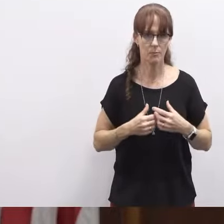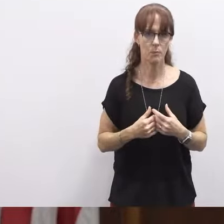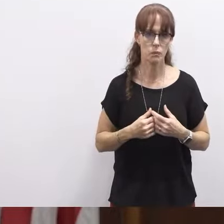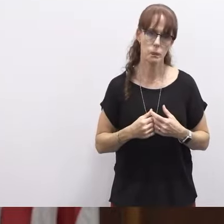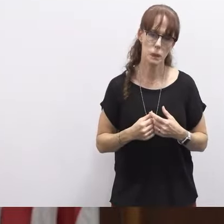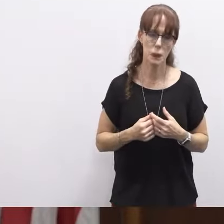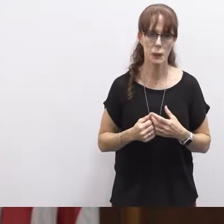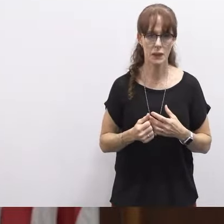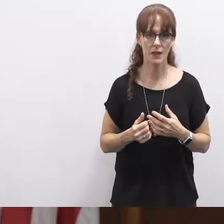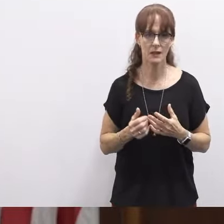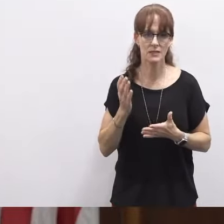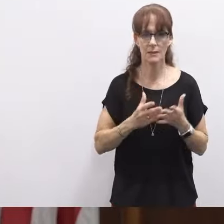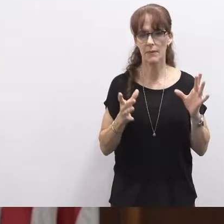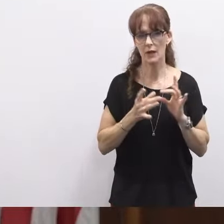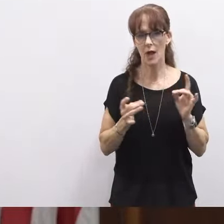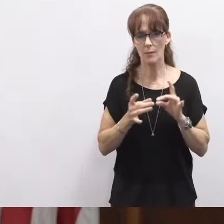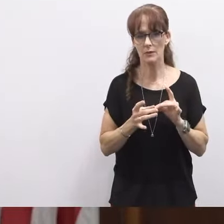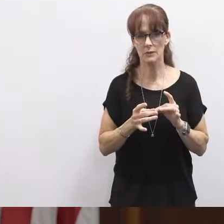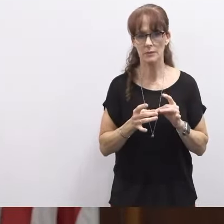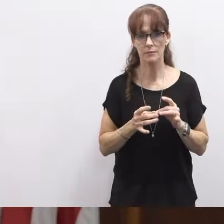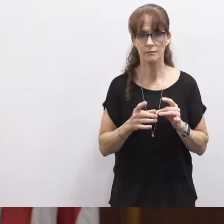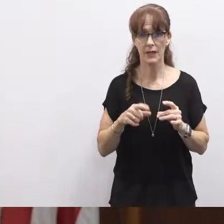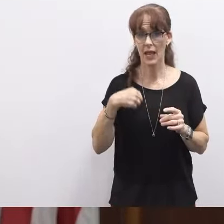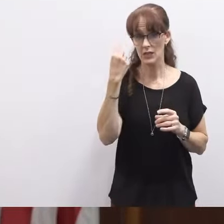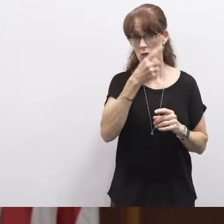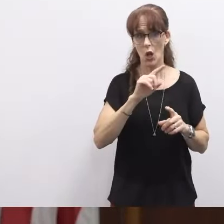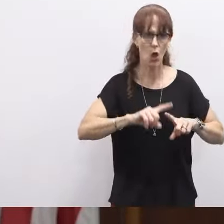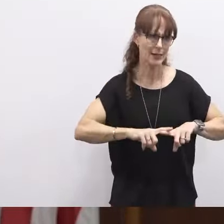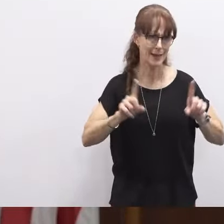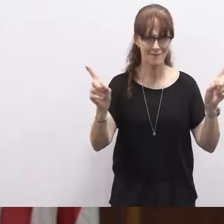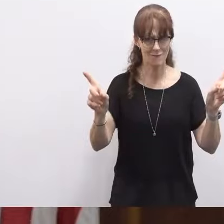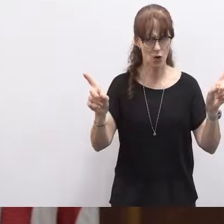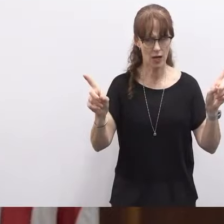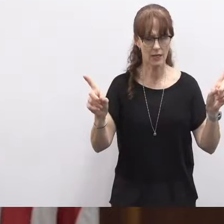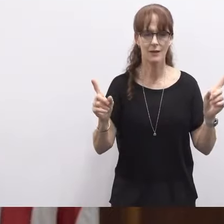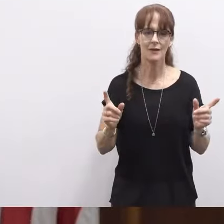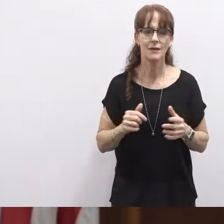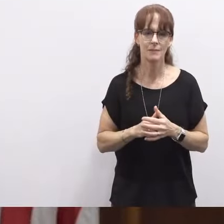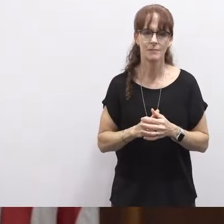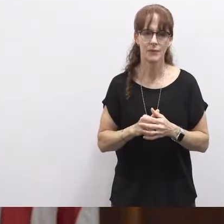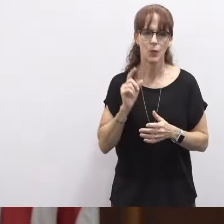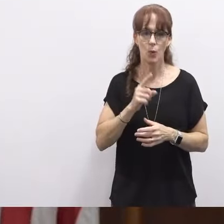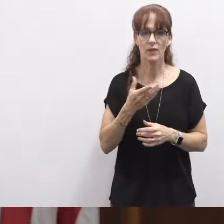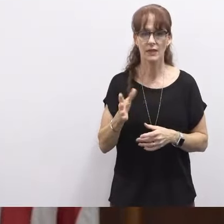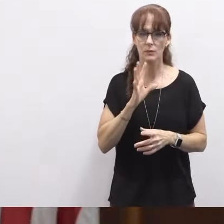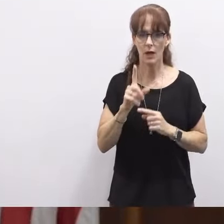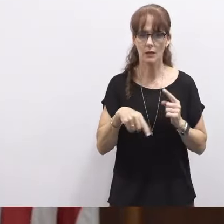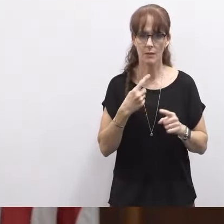So some of the comments around it should look different. That's one of the things that we talk about in terms of education,